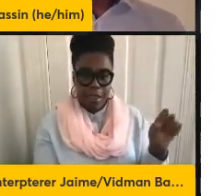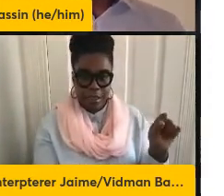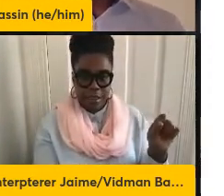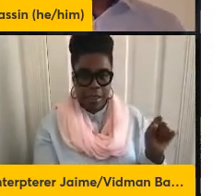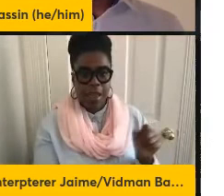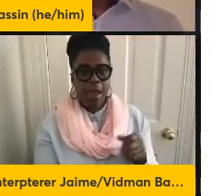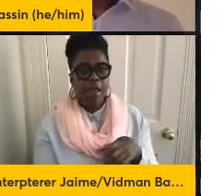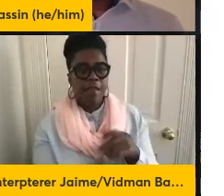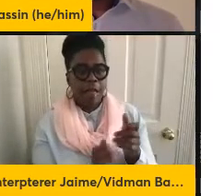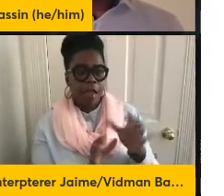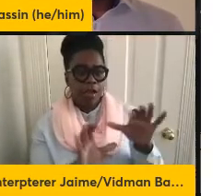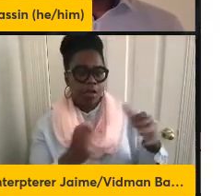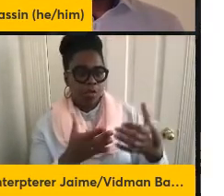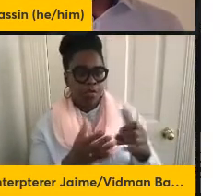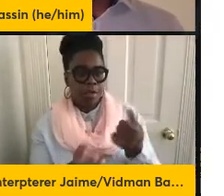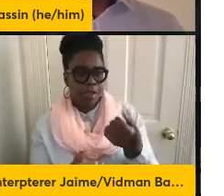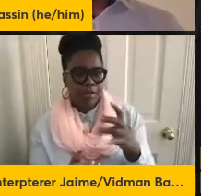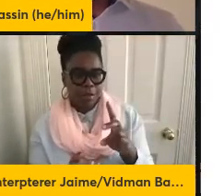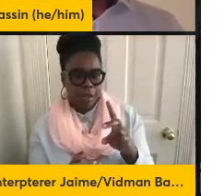When there is an extracellular microbial infection.